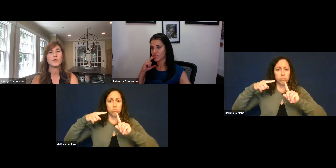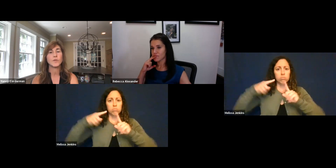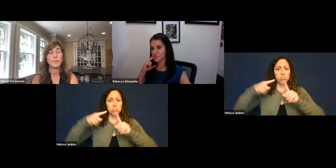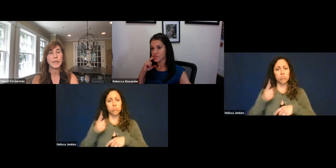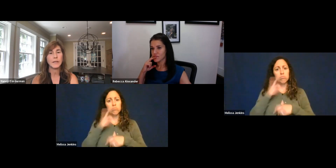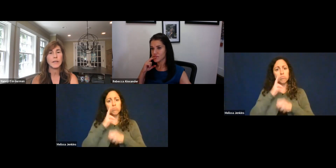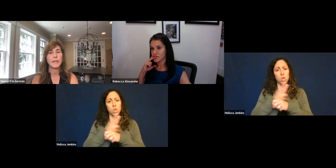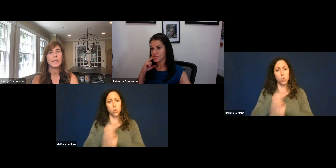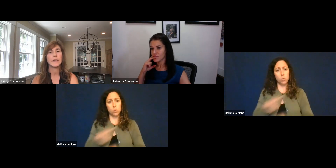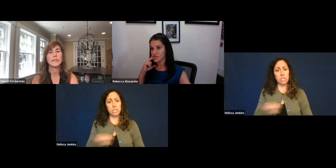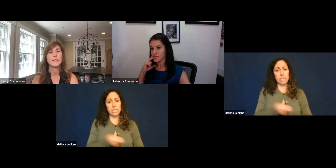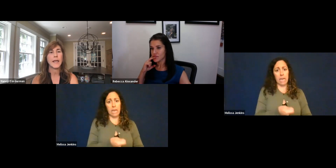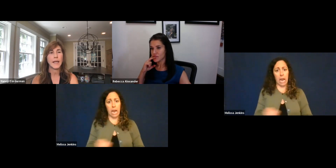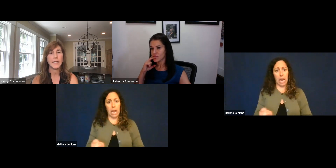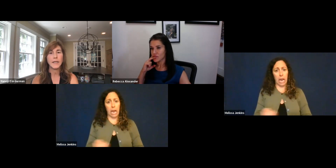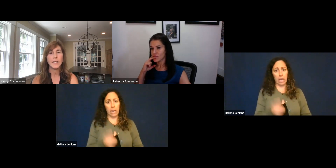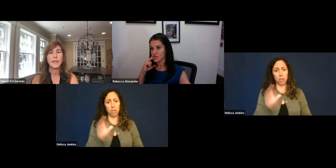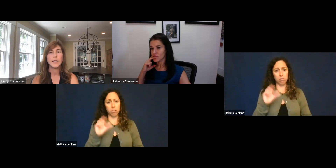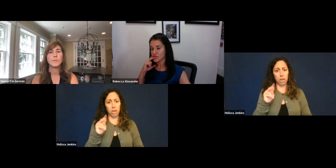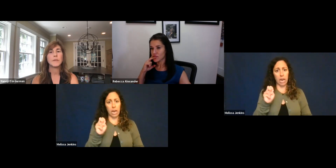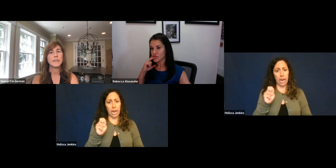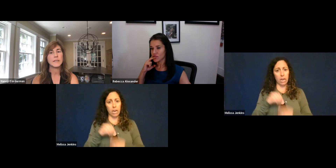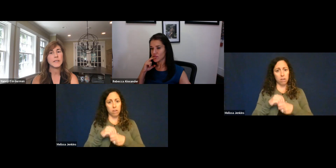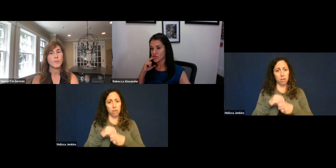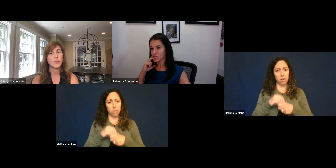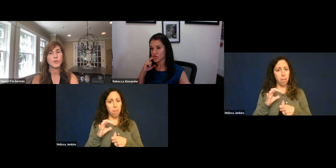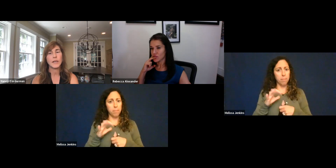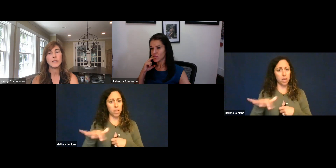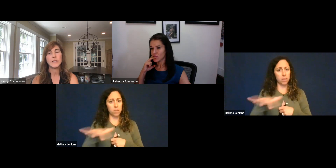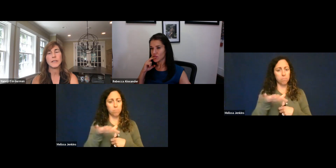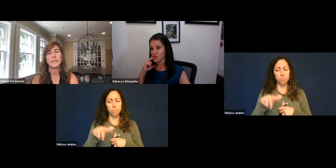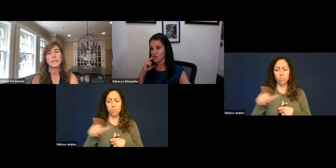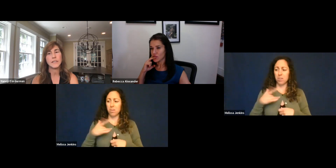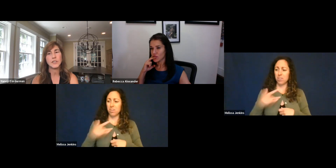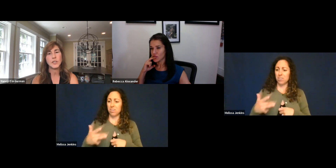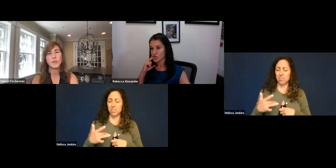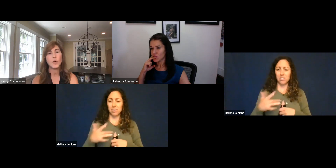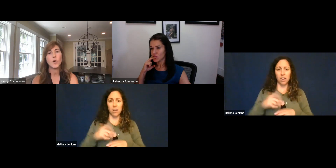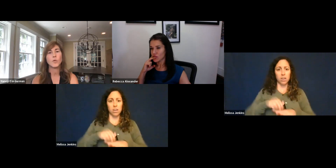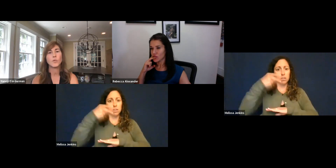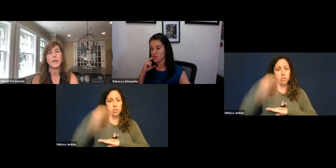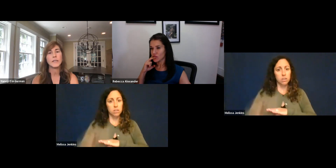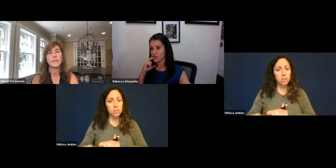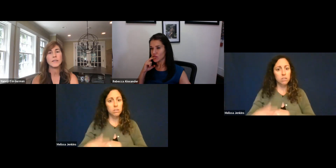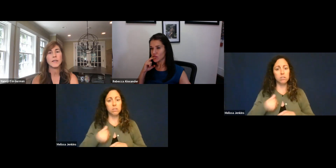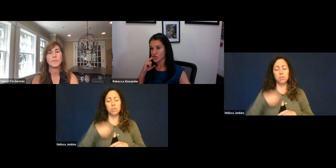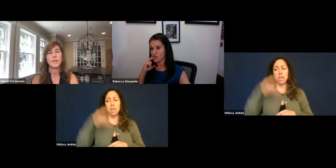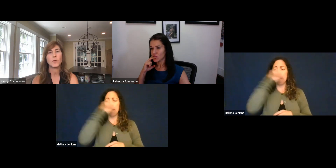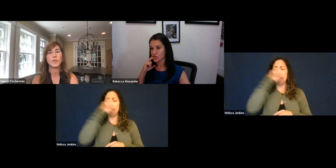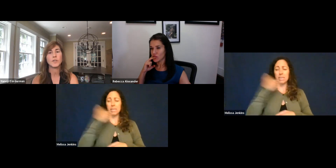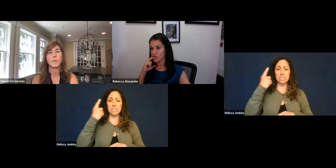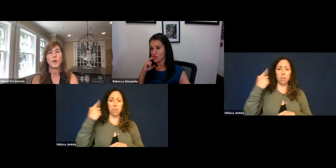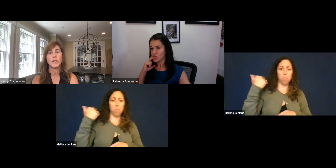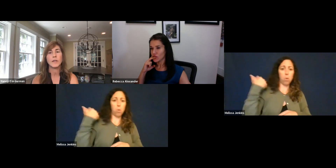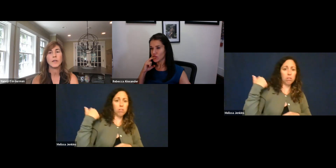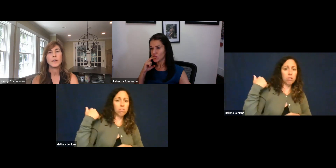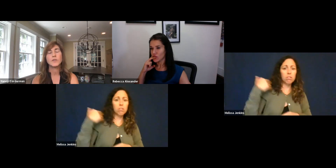tripping, hitting his head, missing someone trying to get his attention, or running into something or someone.